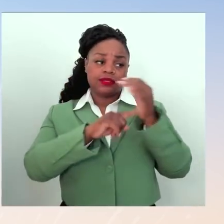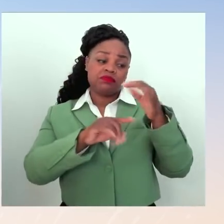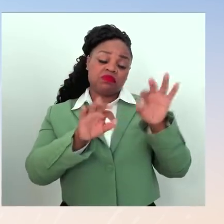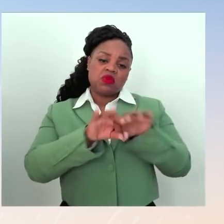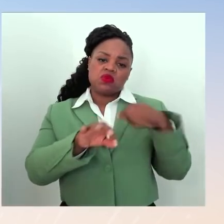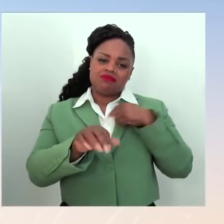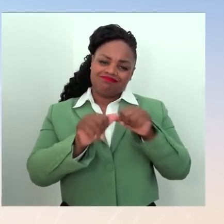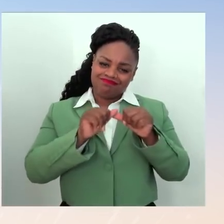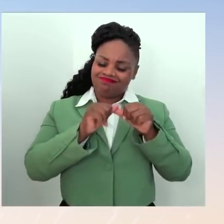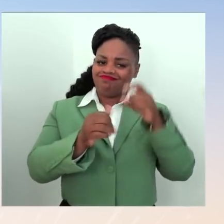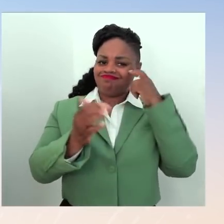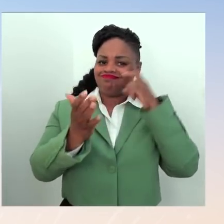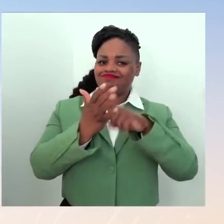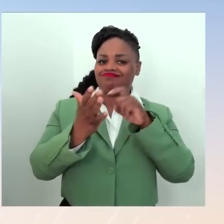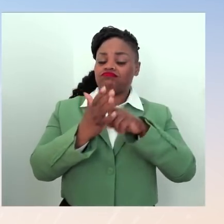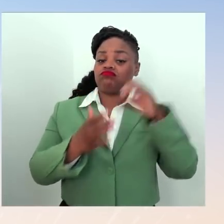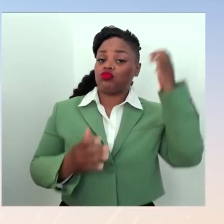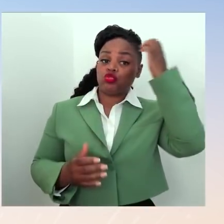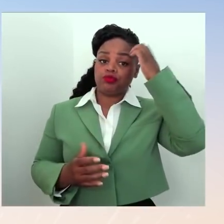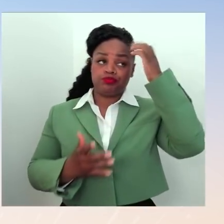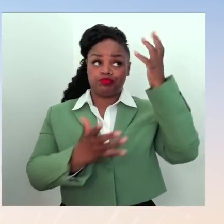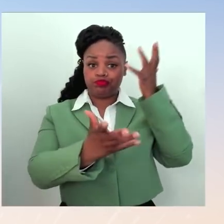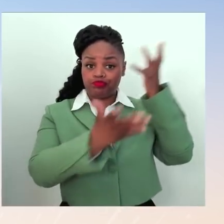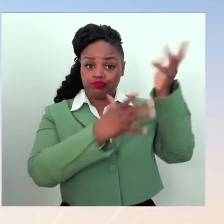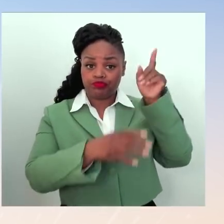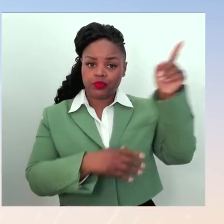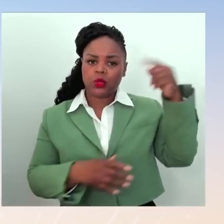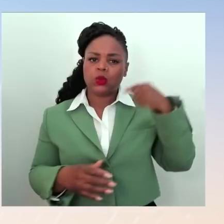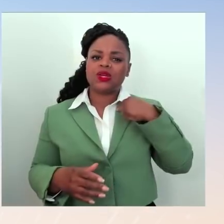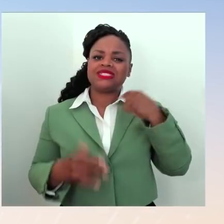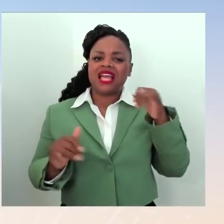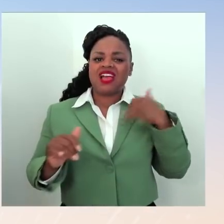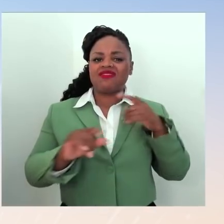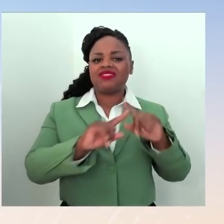we have different capacities and capabilities. The Press: And then, last, the Florida Surgeon General